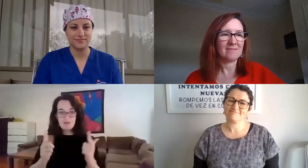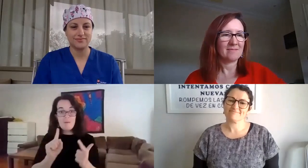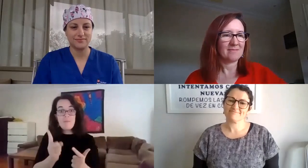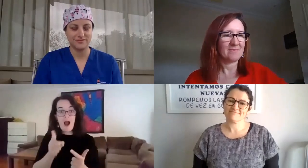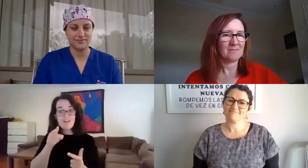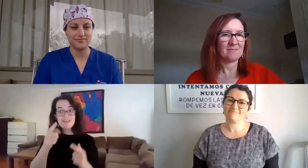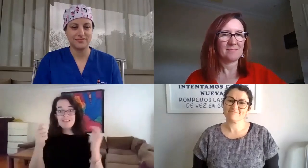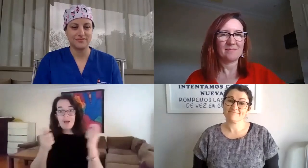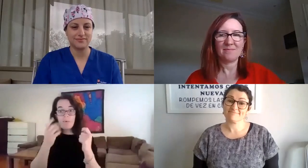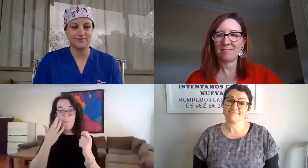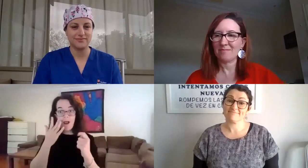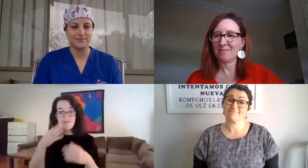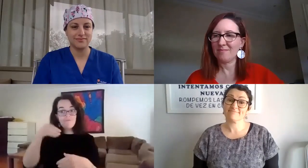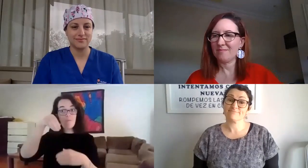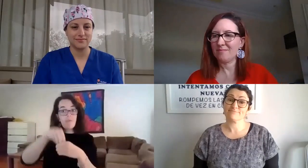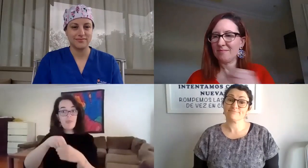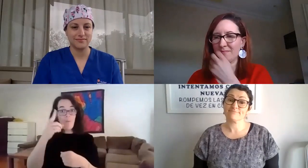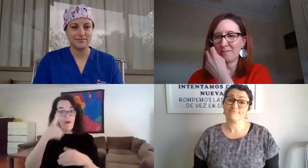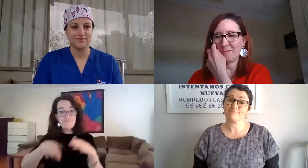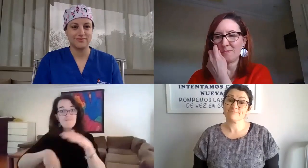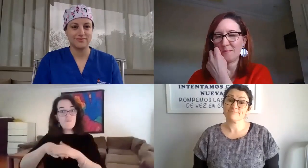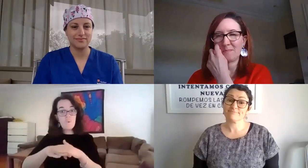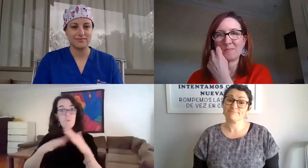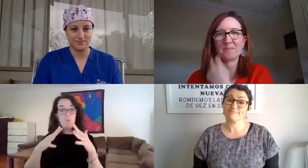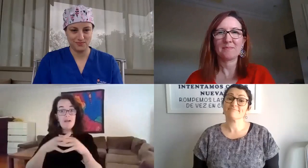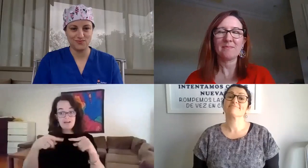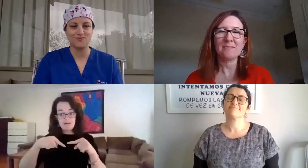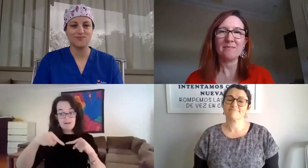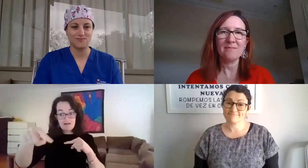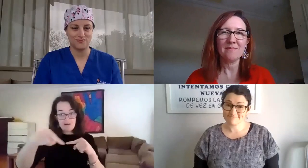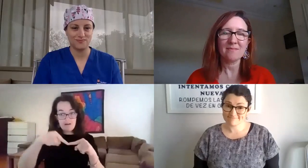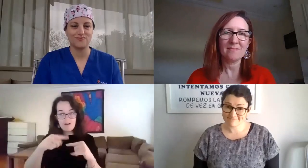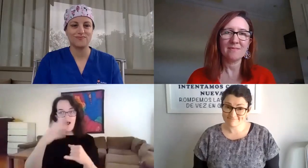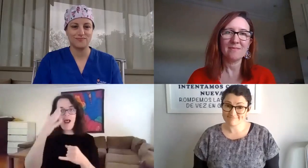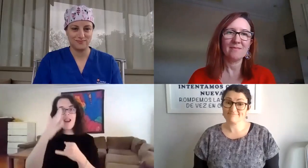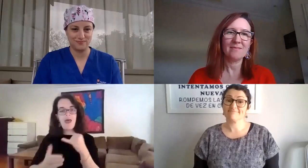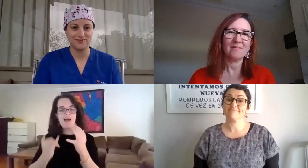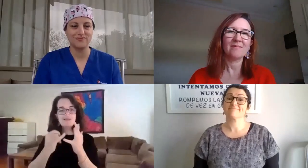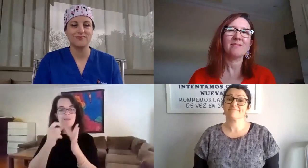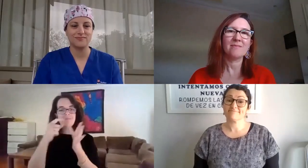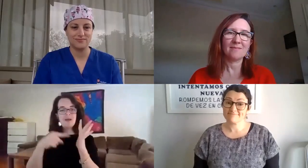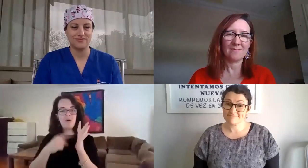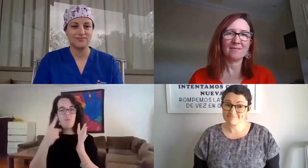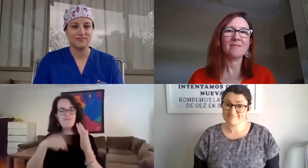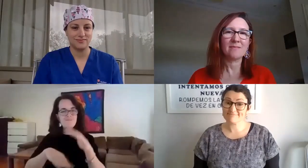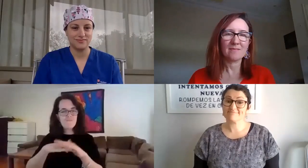International Day of sign languages, but that they actually falls within this whole week of celebrations, the